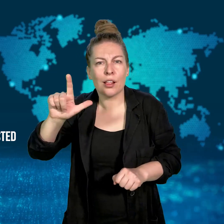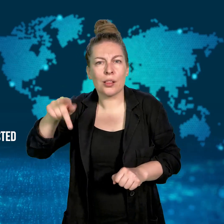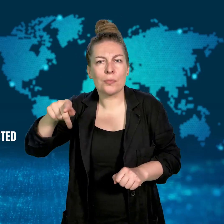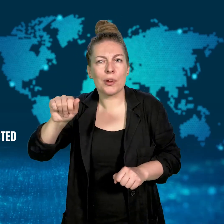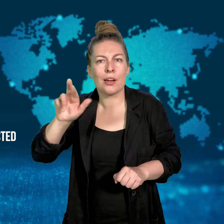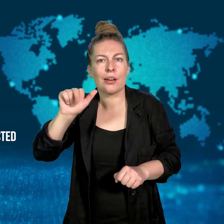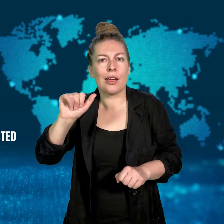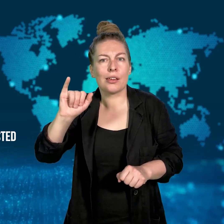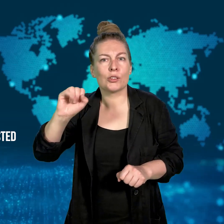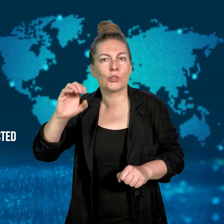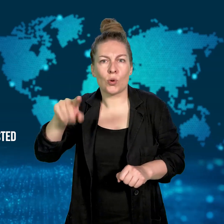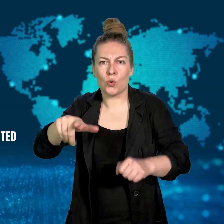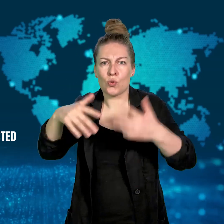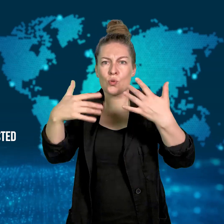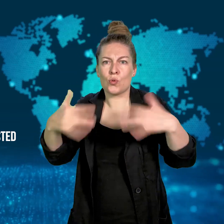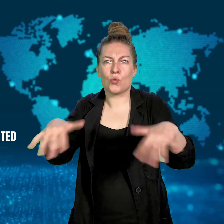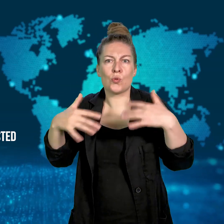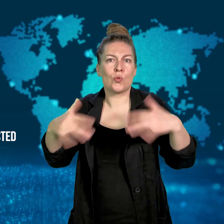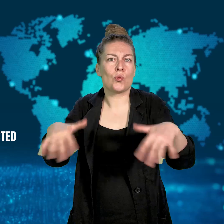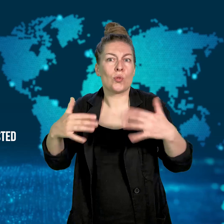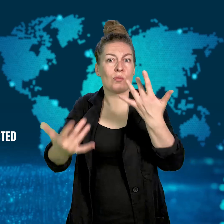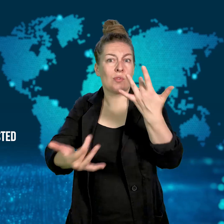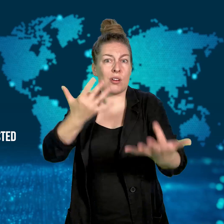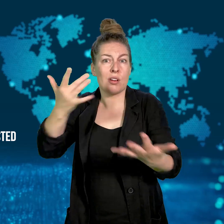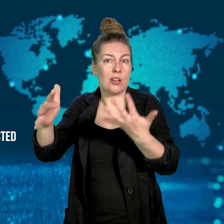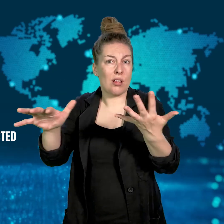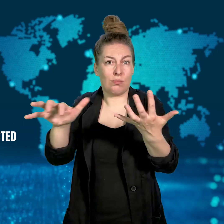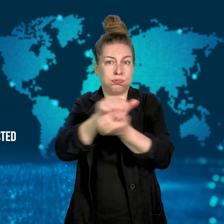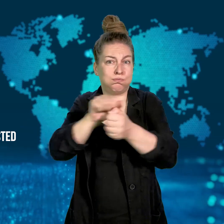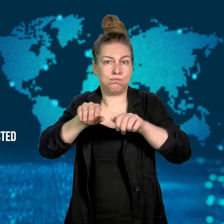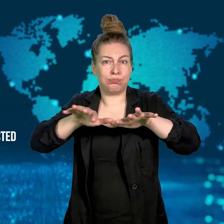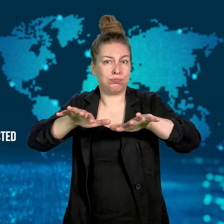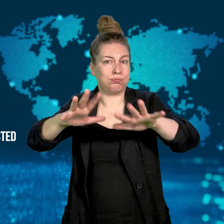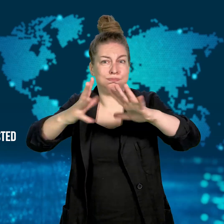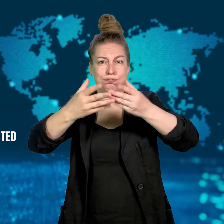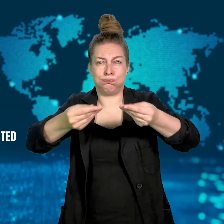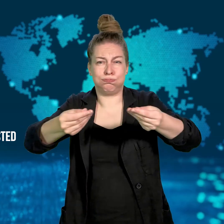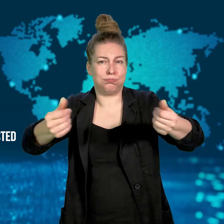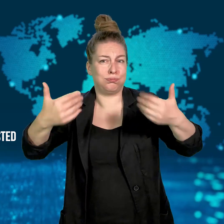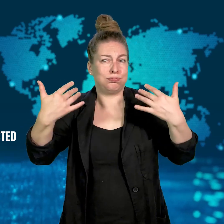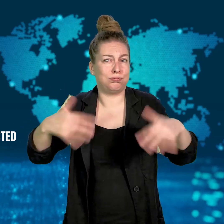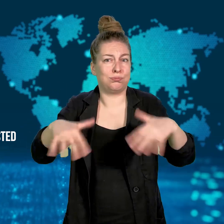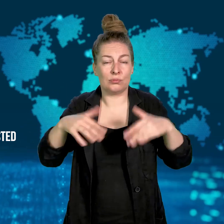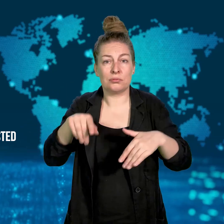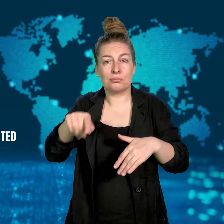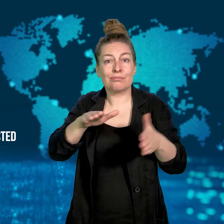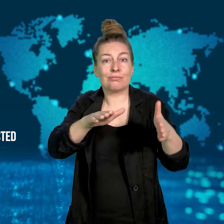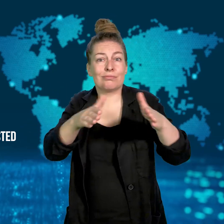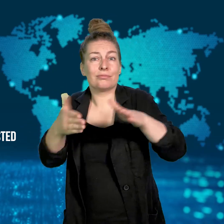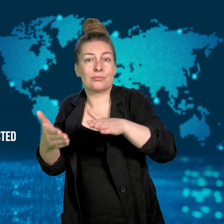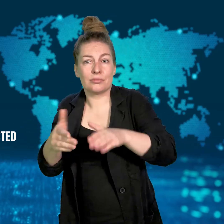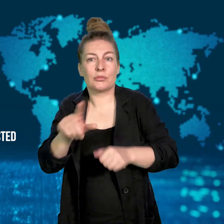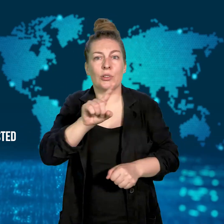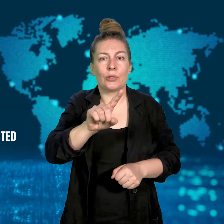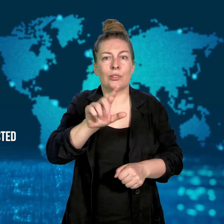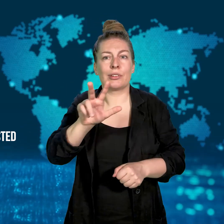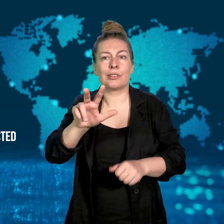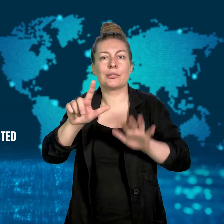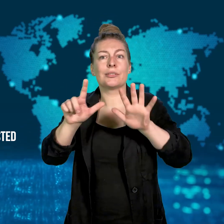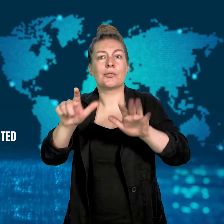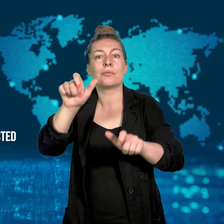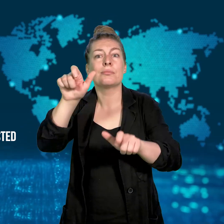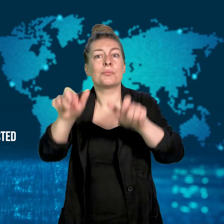As a result of the fires, 137 people died and at least 16,000 people were